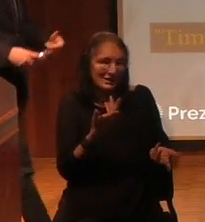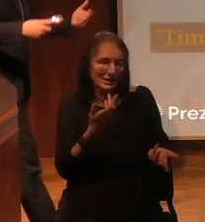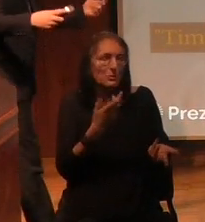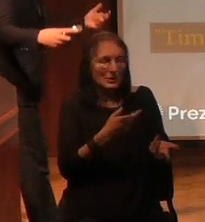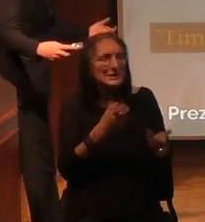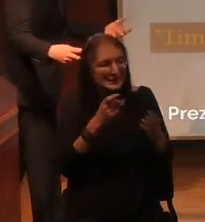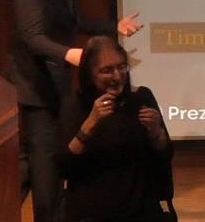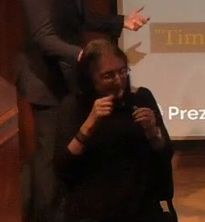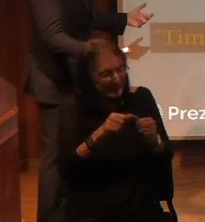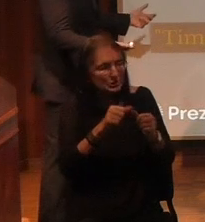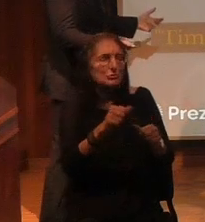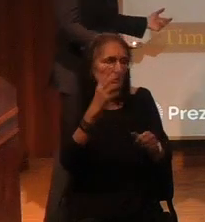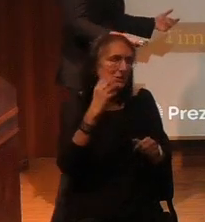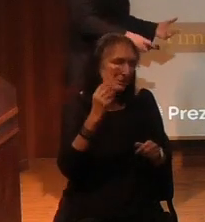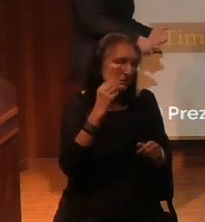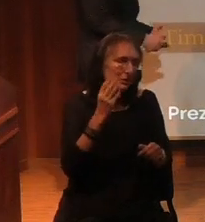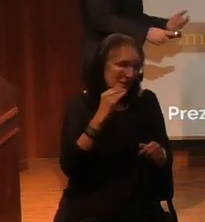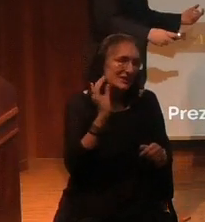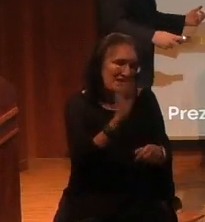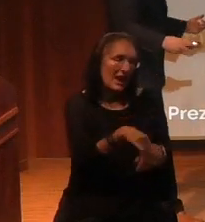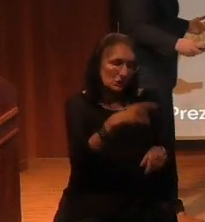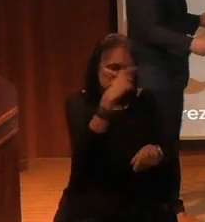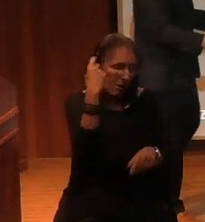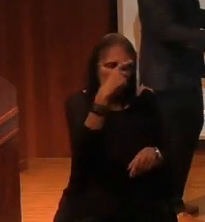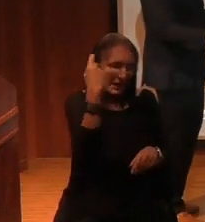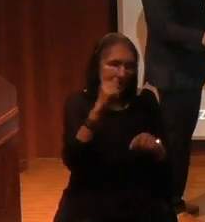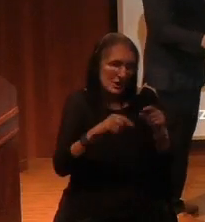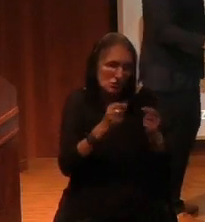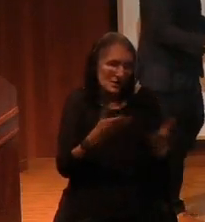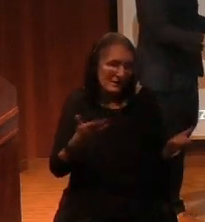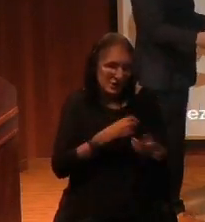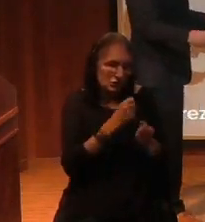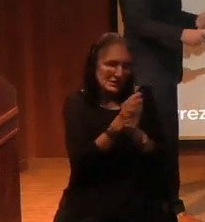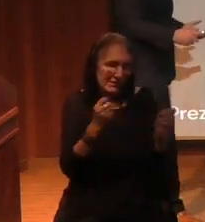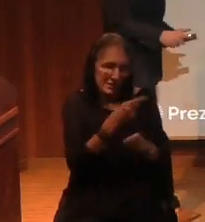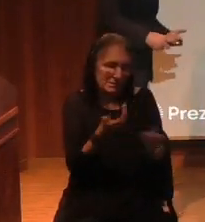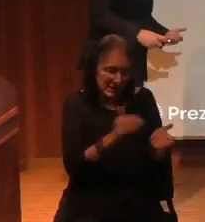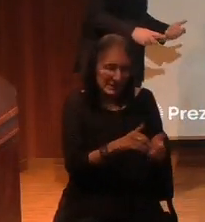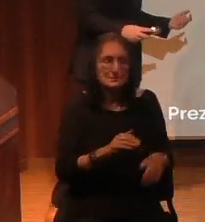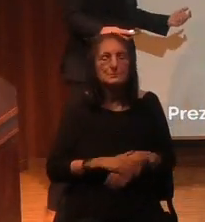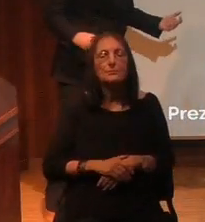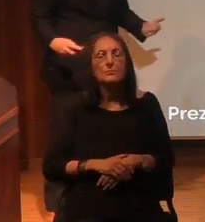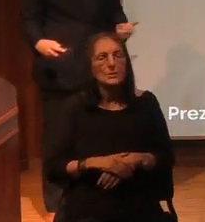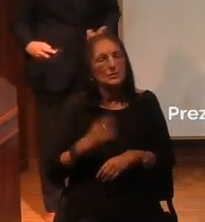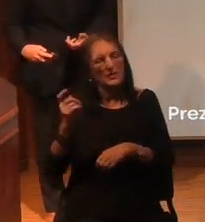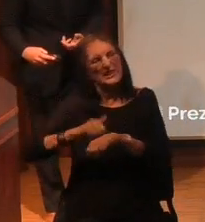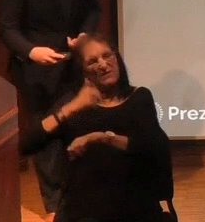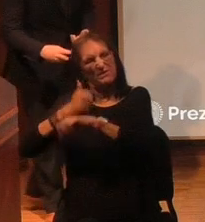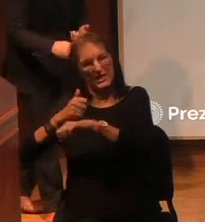So, this is one reaction to the Fixed Timeline. What's another one? Well, one of the most famous writers who dealt